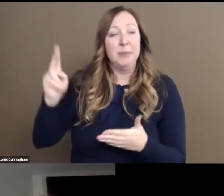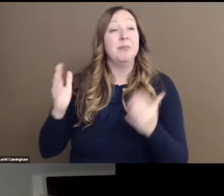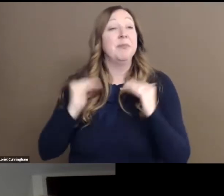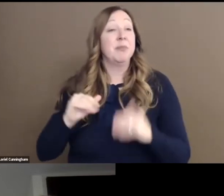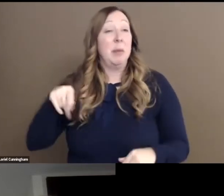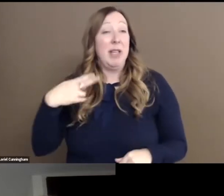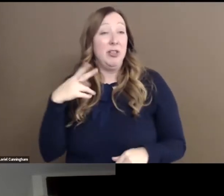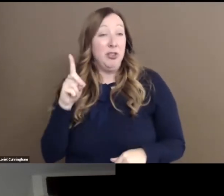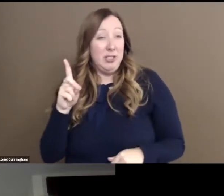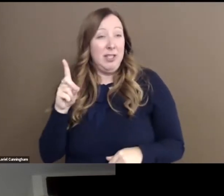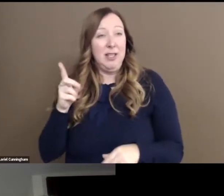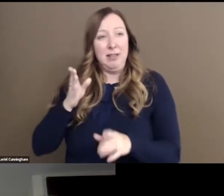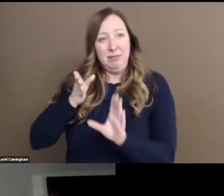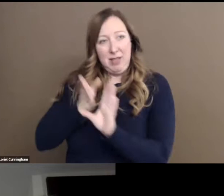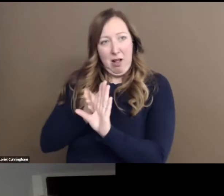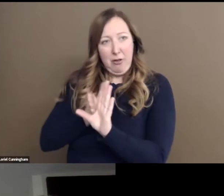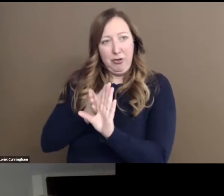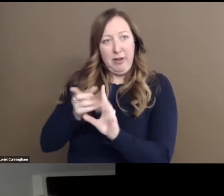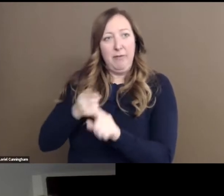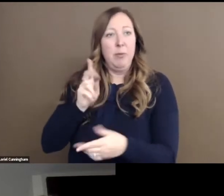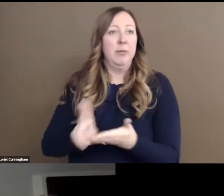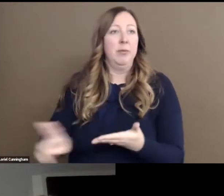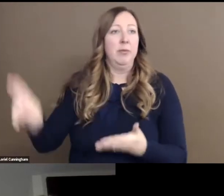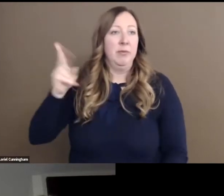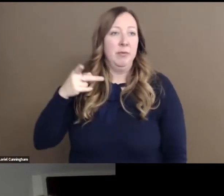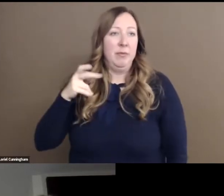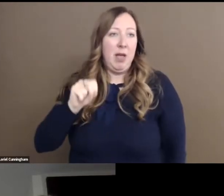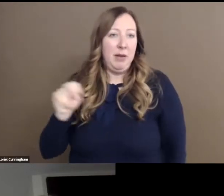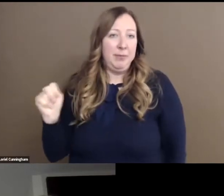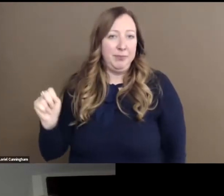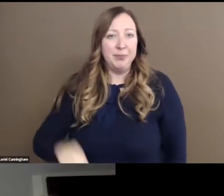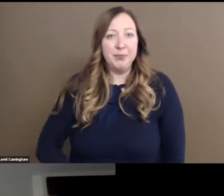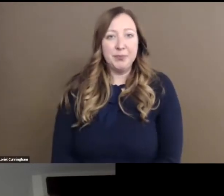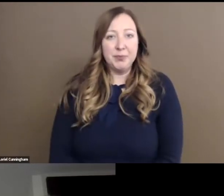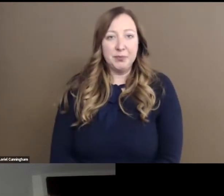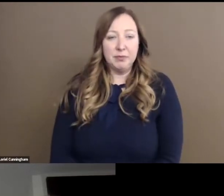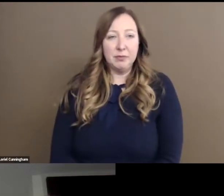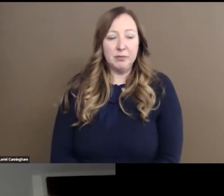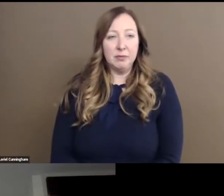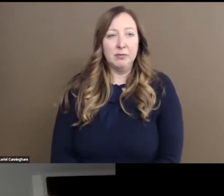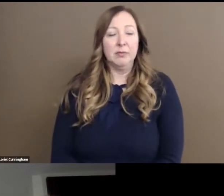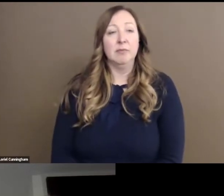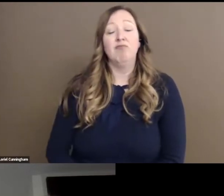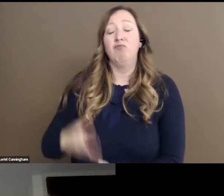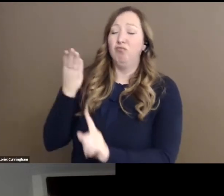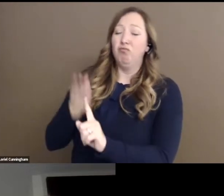from the university of pennsylvania